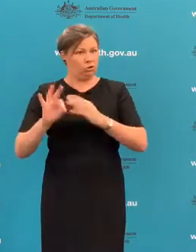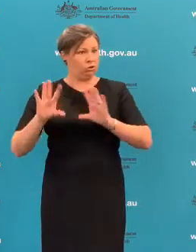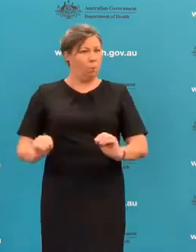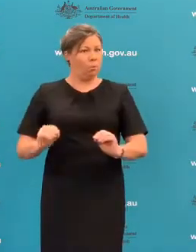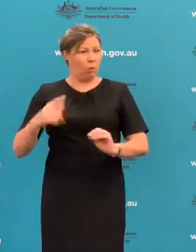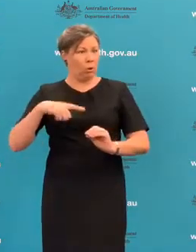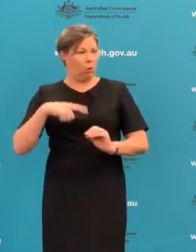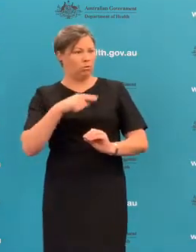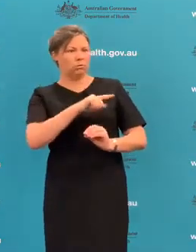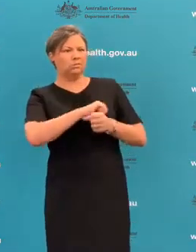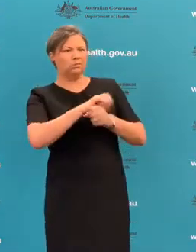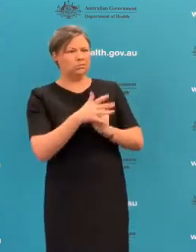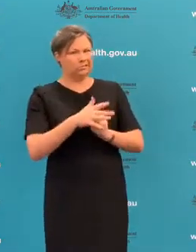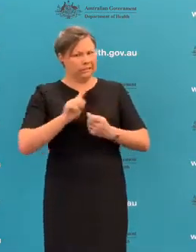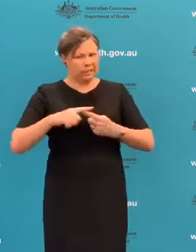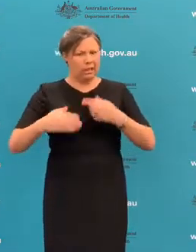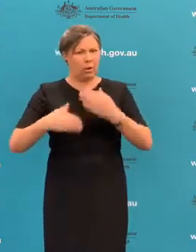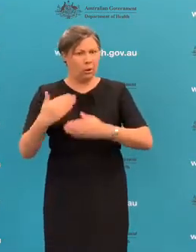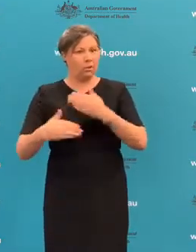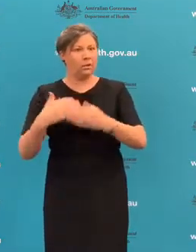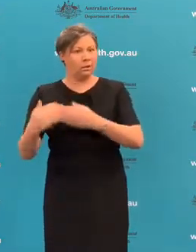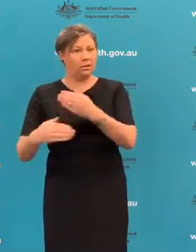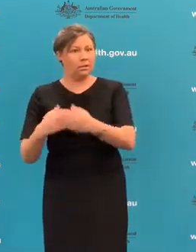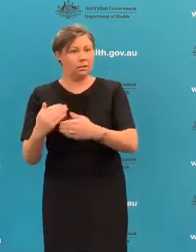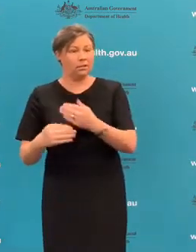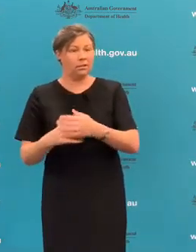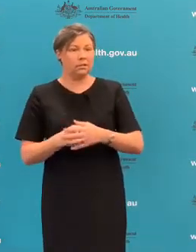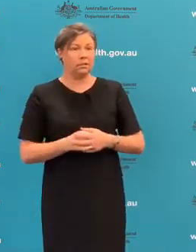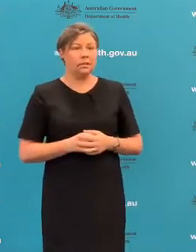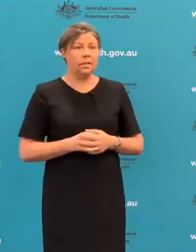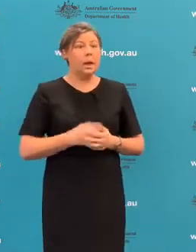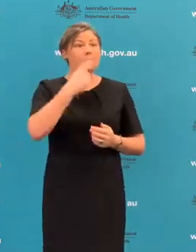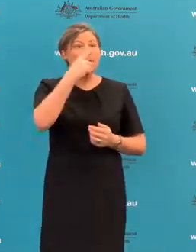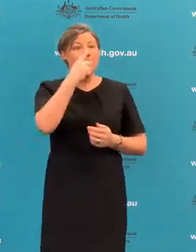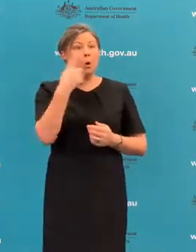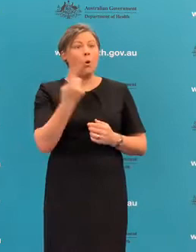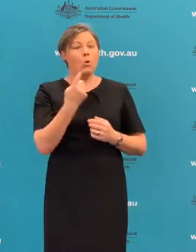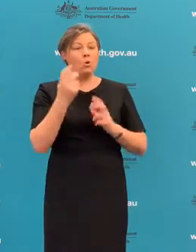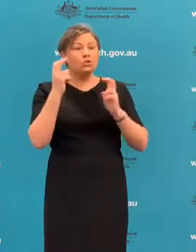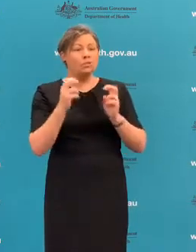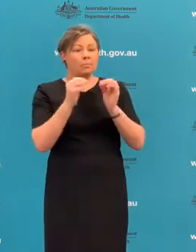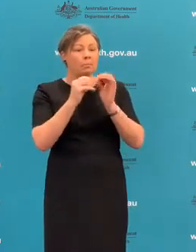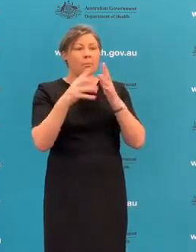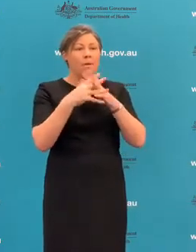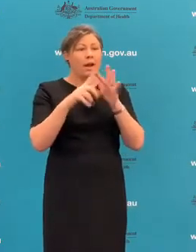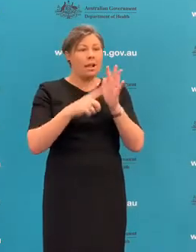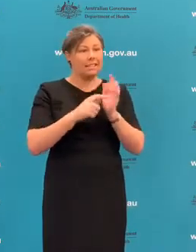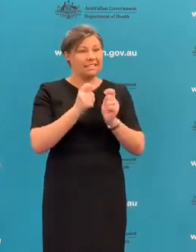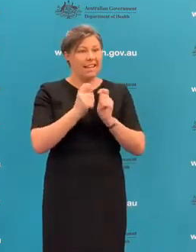screening kits has actually shown an increase during the pandemic. For the National Cervical Cancer Screening Programs while